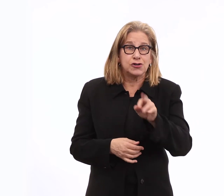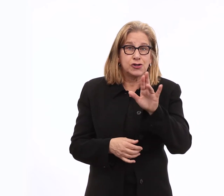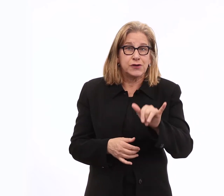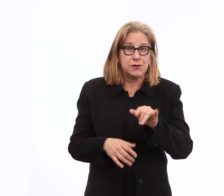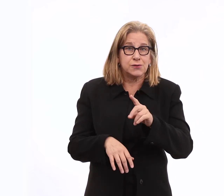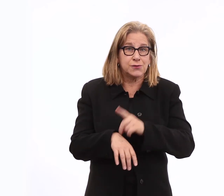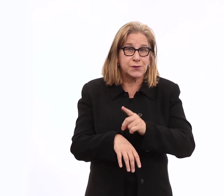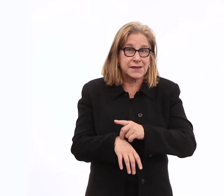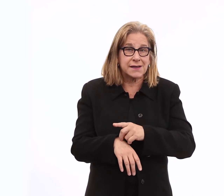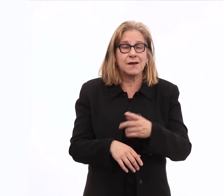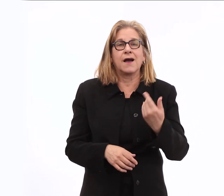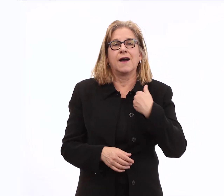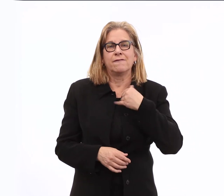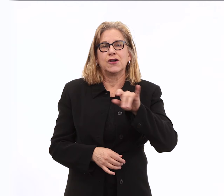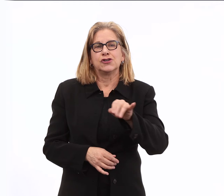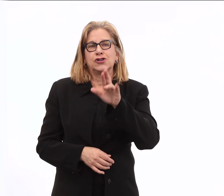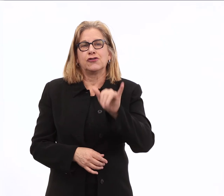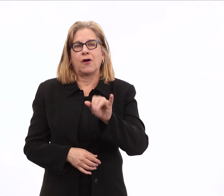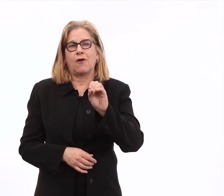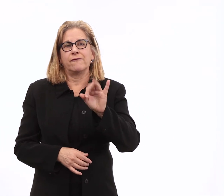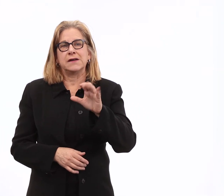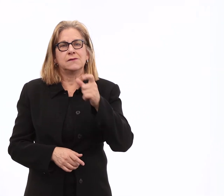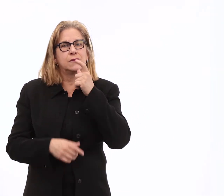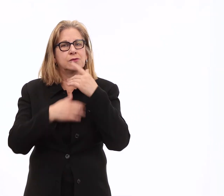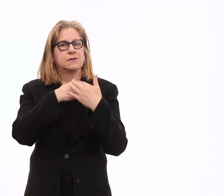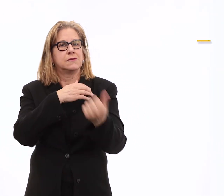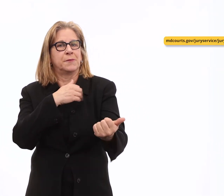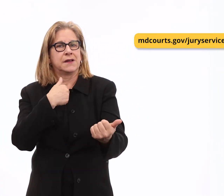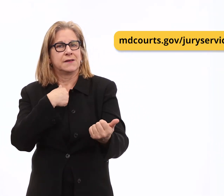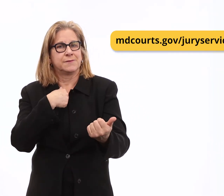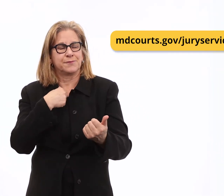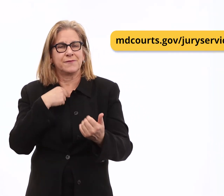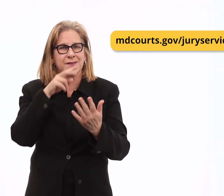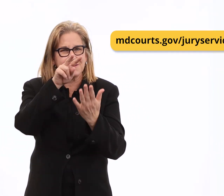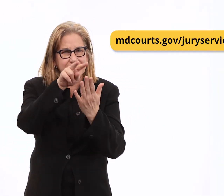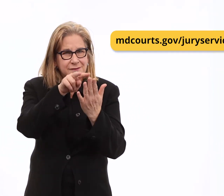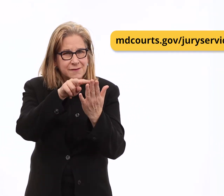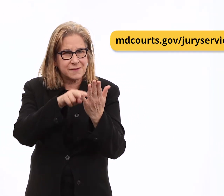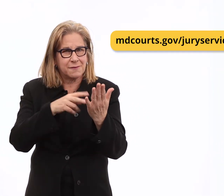The number to the jury office will be on your jury summons. You can also view a list of jury offices and numbers